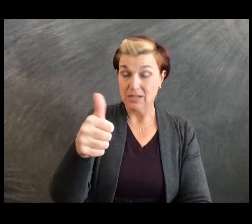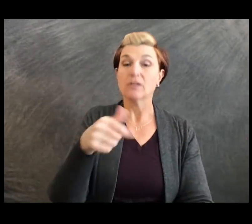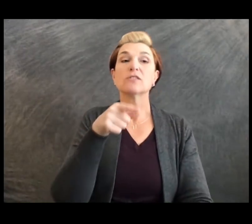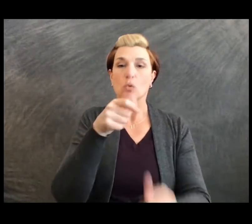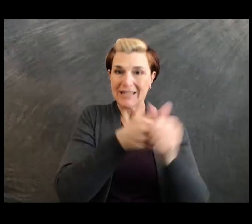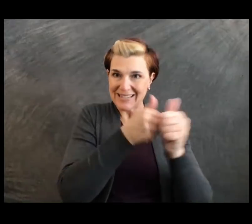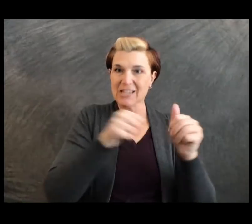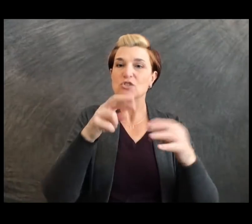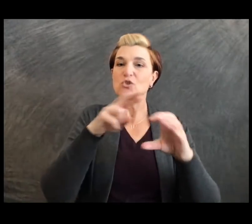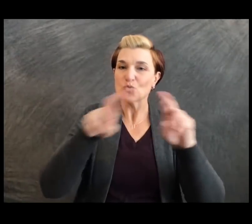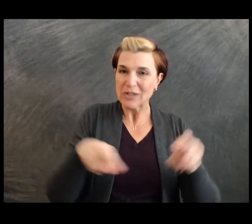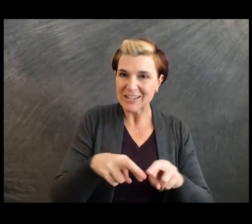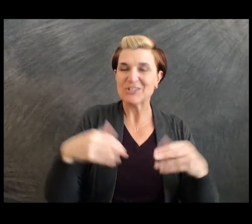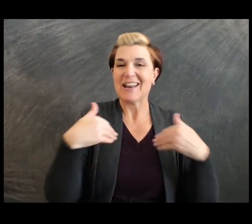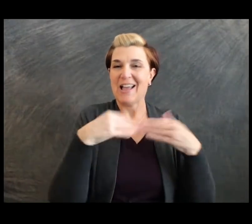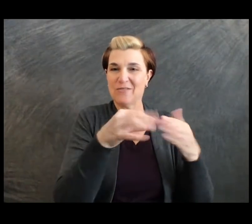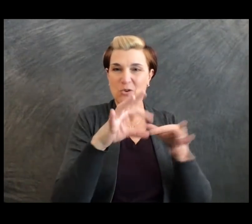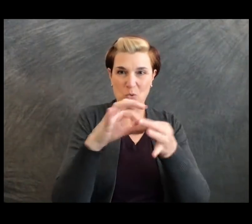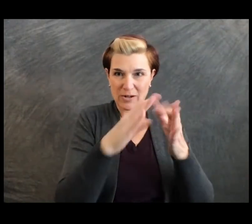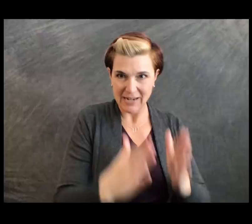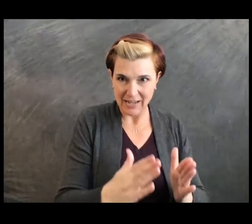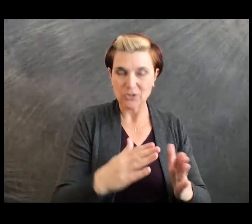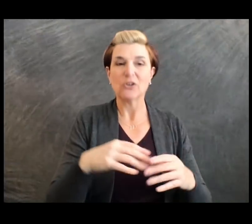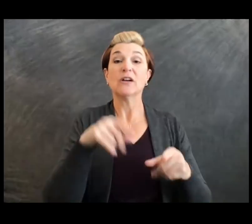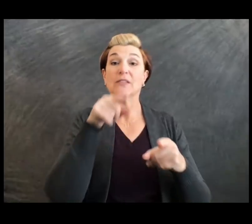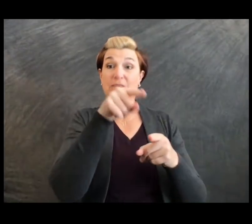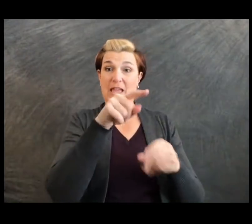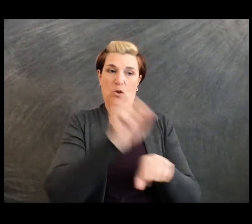of emergency managers state public health officials to determine the